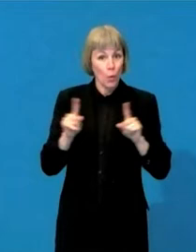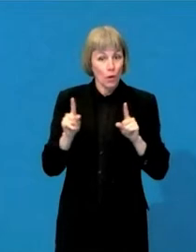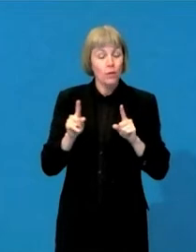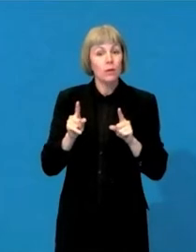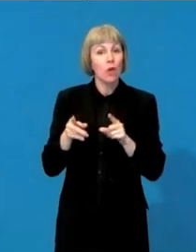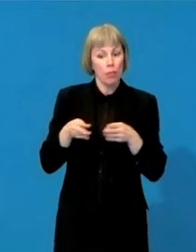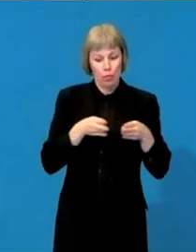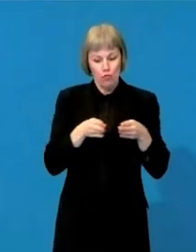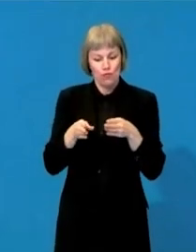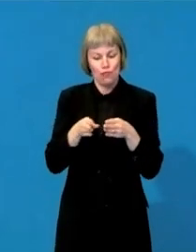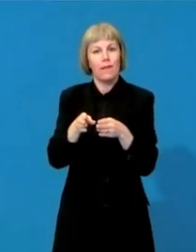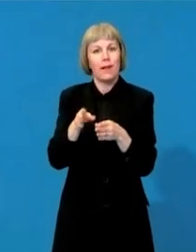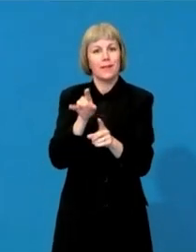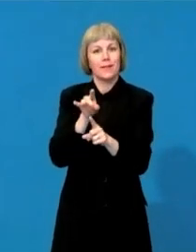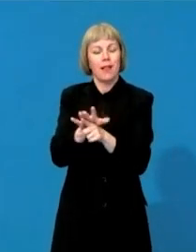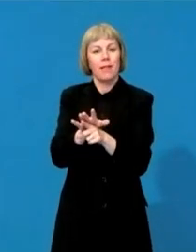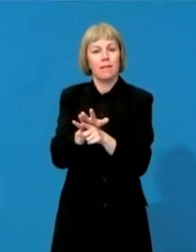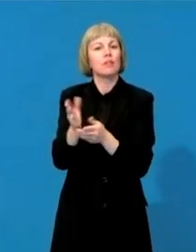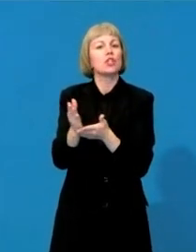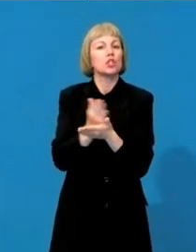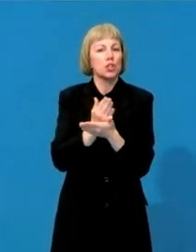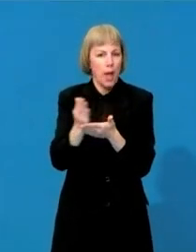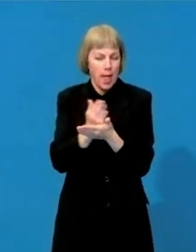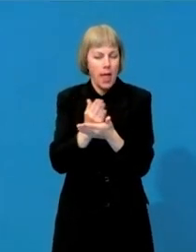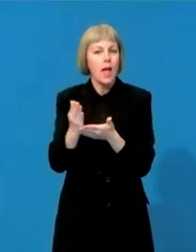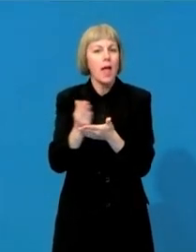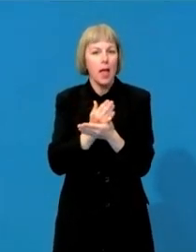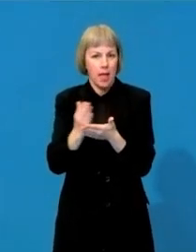shared by all of the - the language groups.